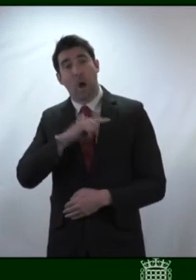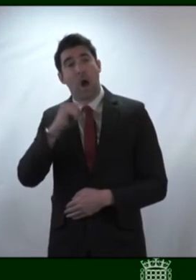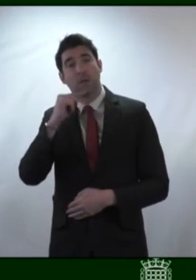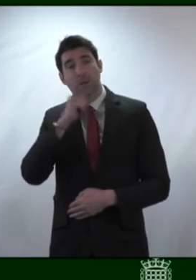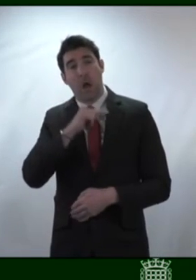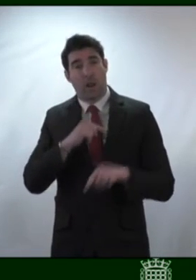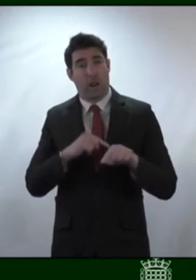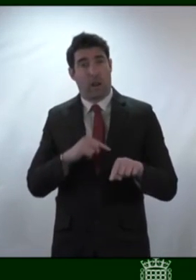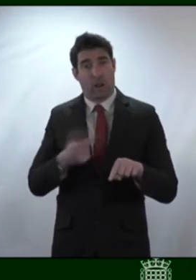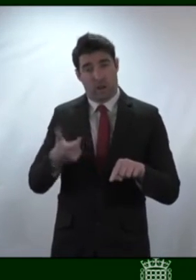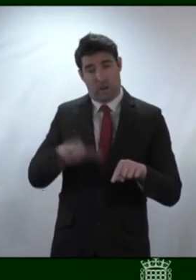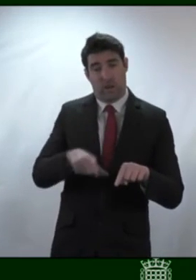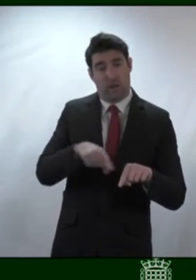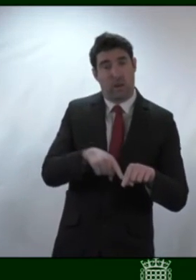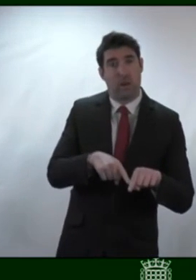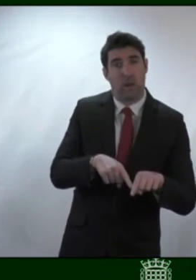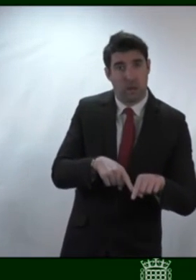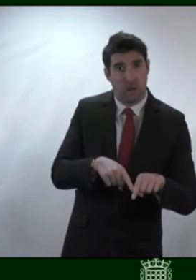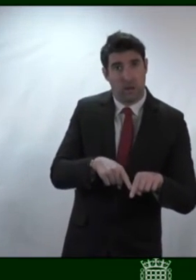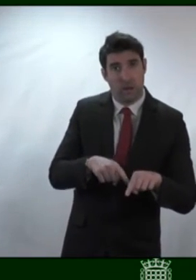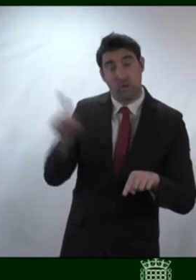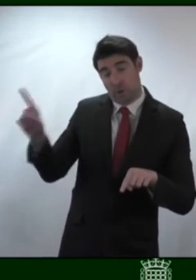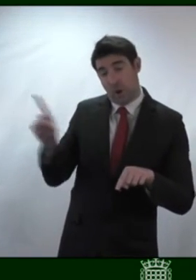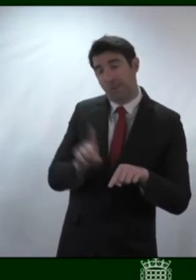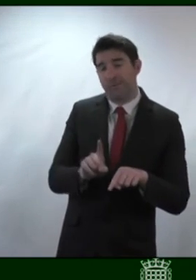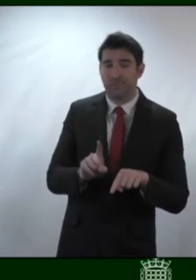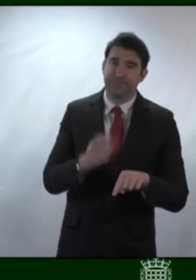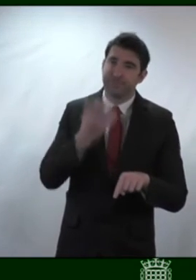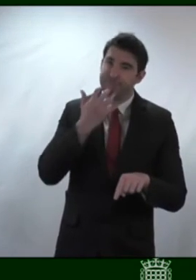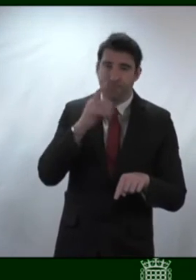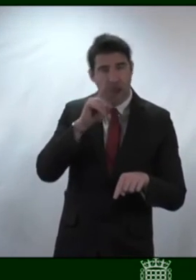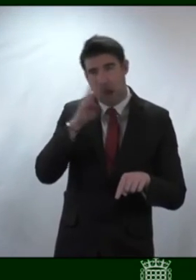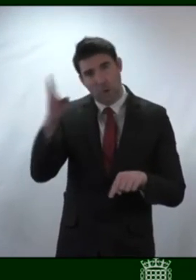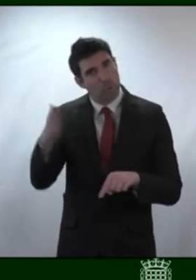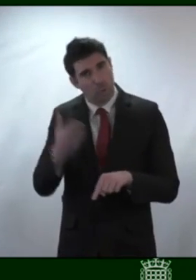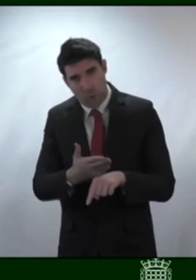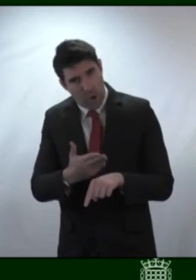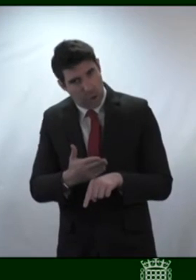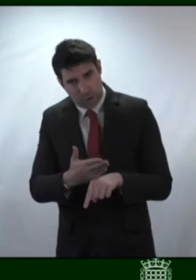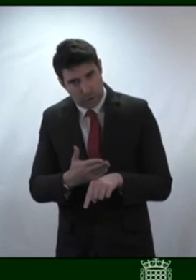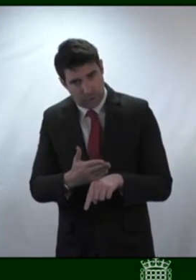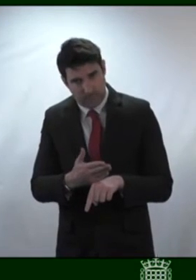she is ineligible for the £500 support payment. The Library has confirmed that parents may need to